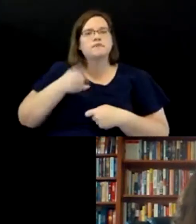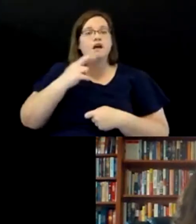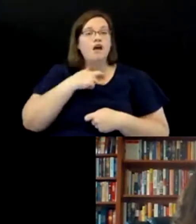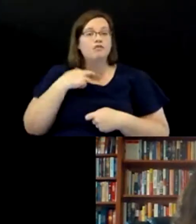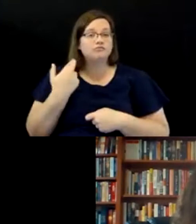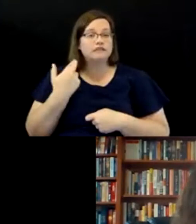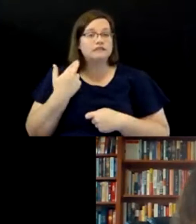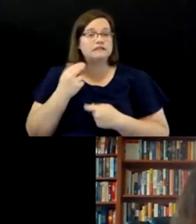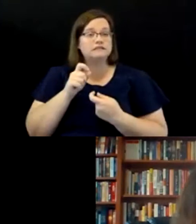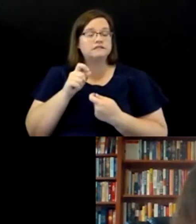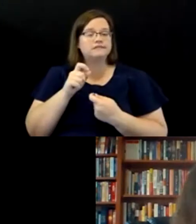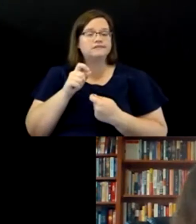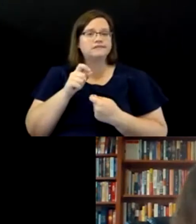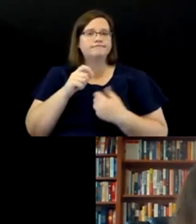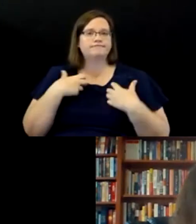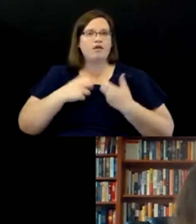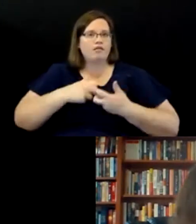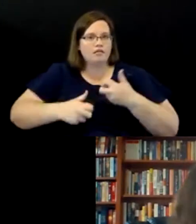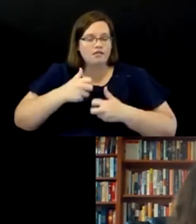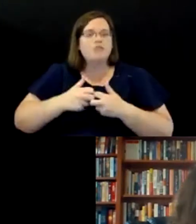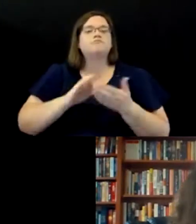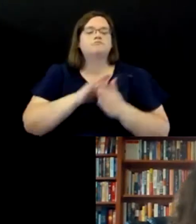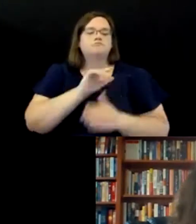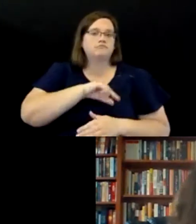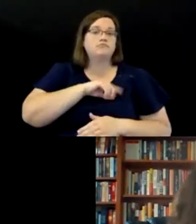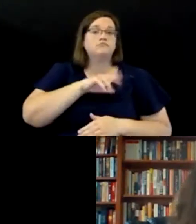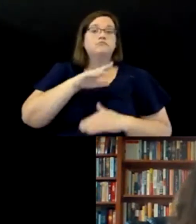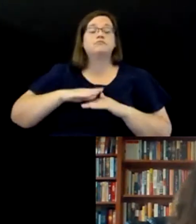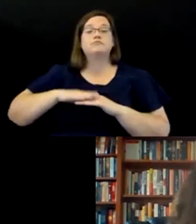eligible and all Vermonters over the age of 16 with those certain high-risk